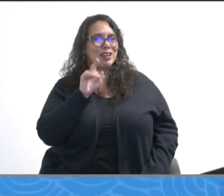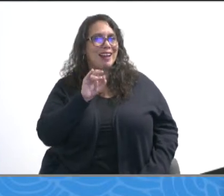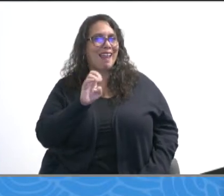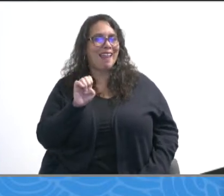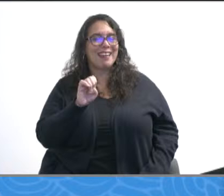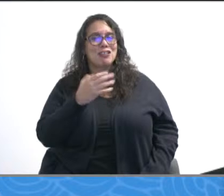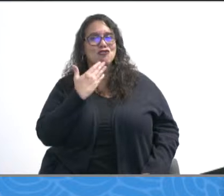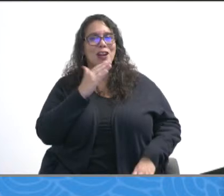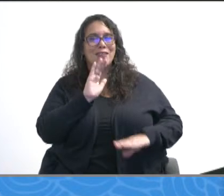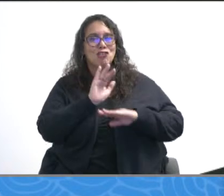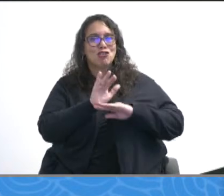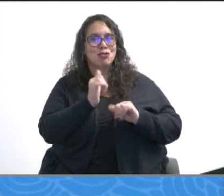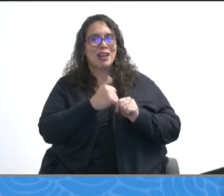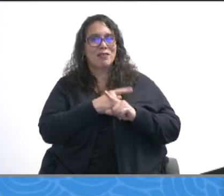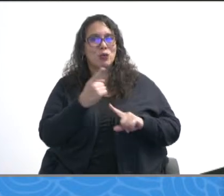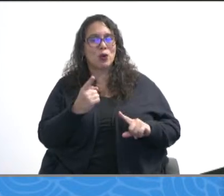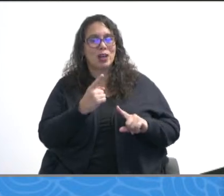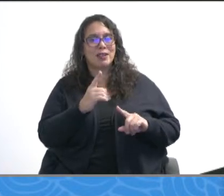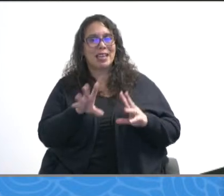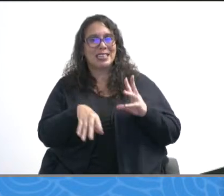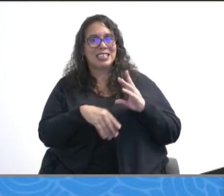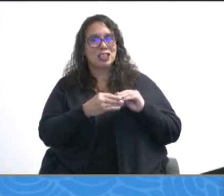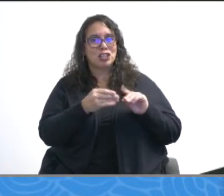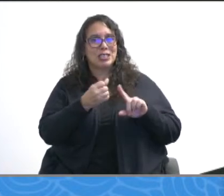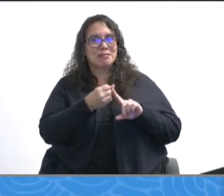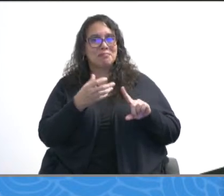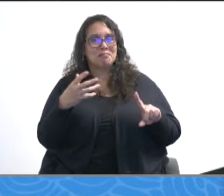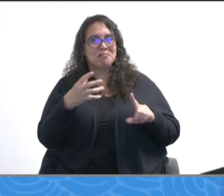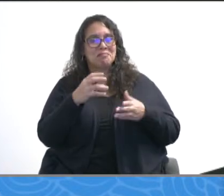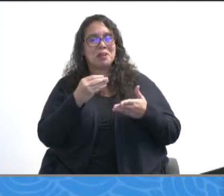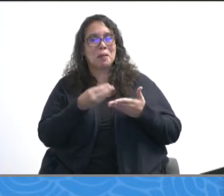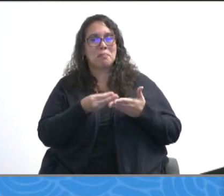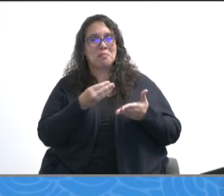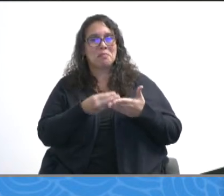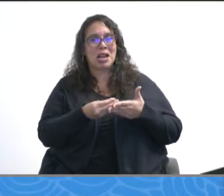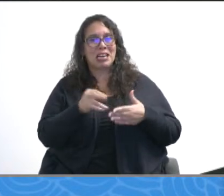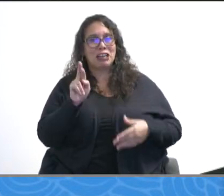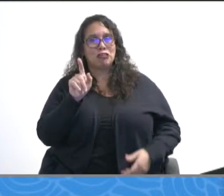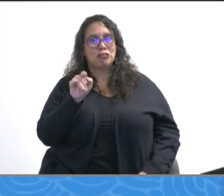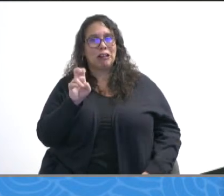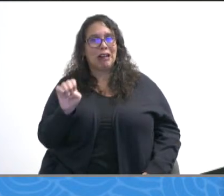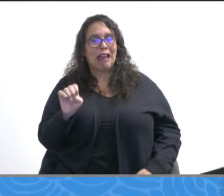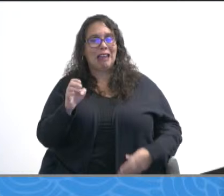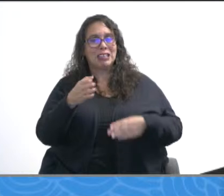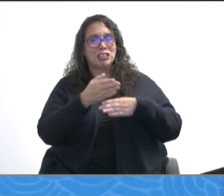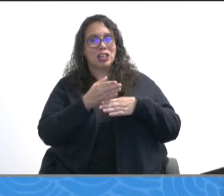So in addition to the expenditures that Renee shared, we're also sharing the metrics